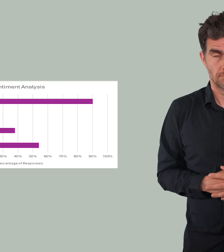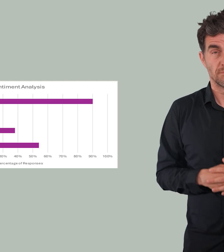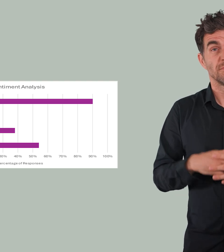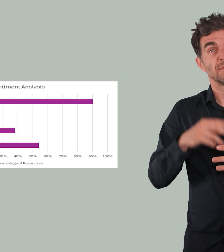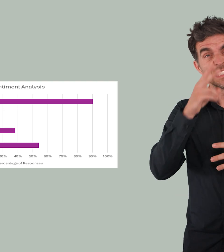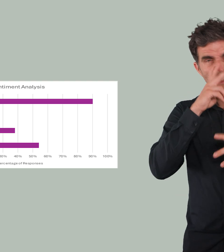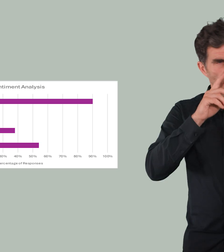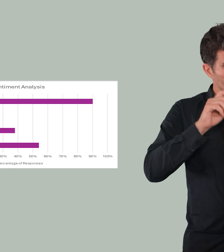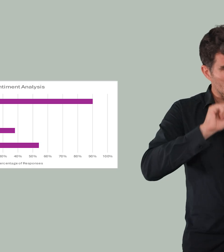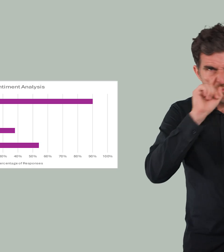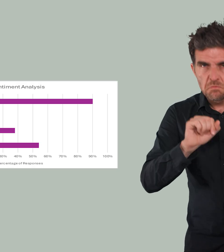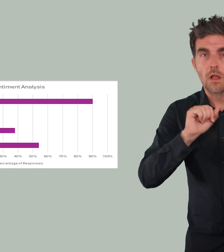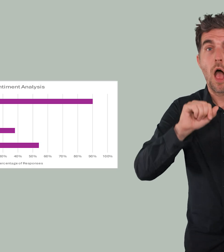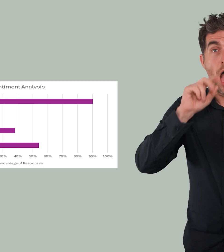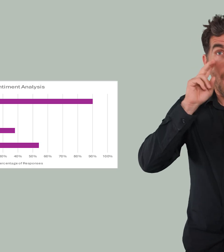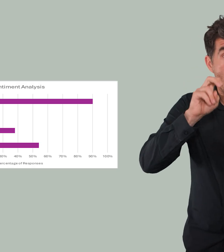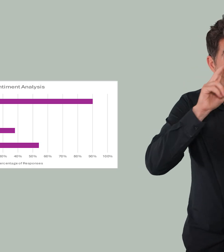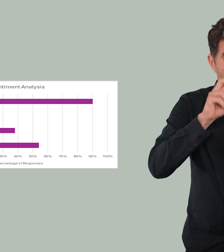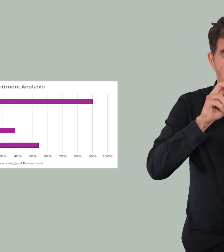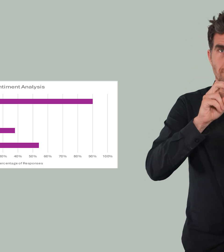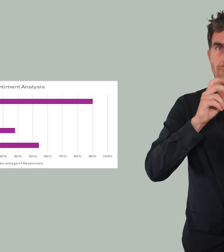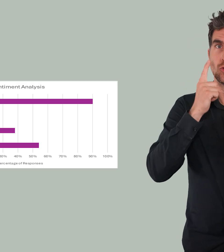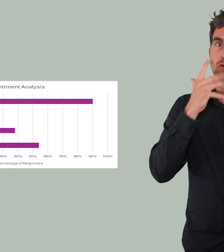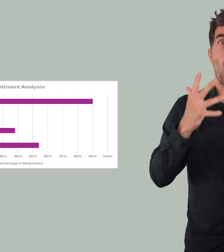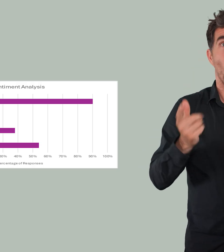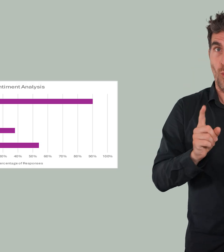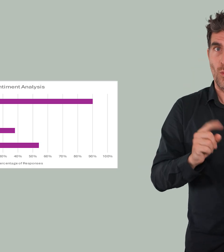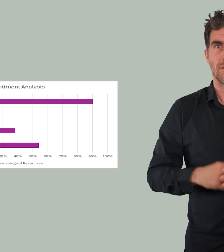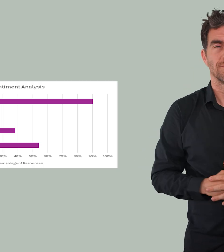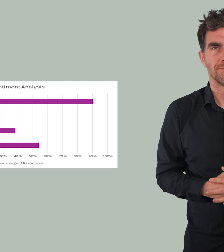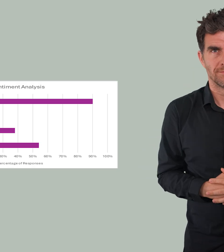45. Sentiment analysis shows that: